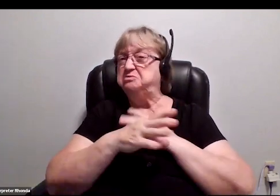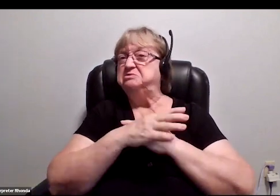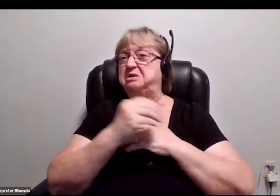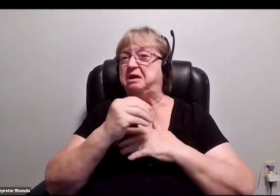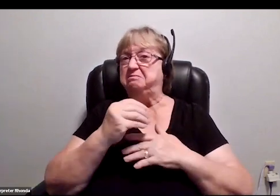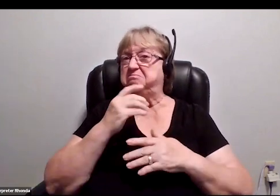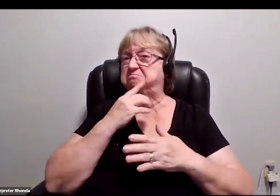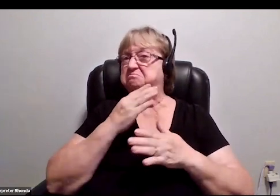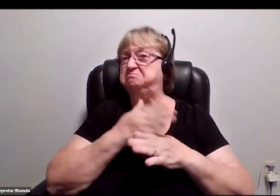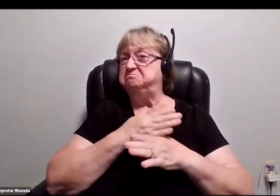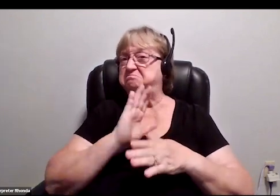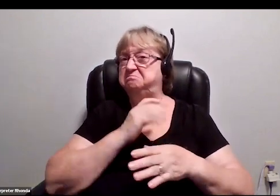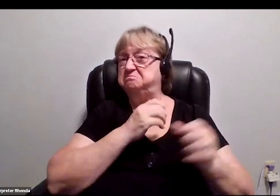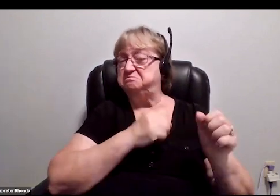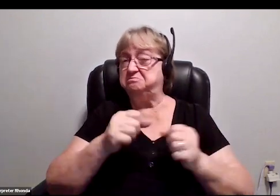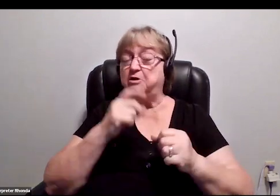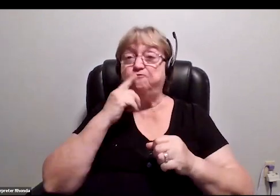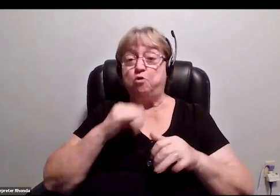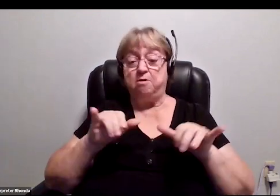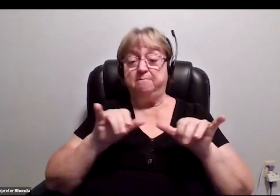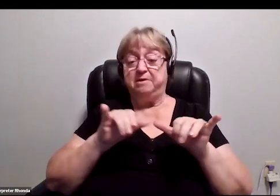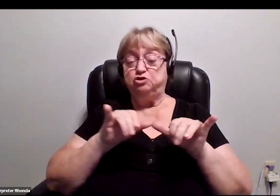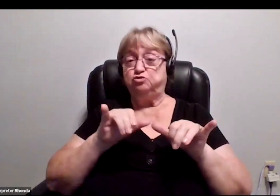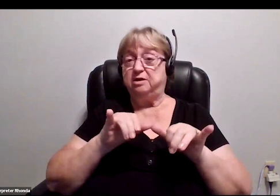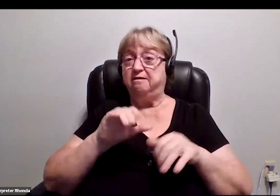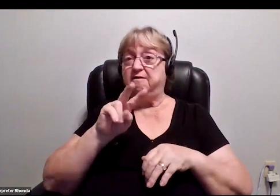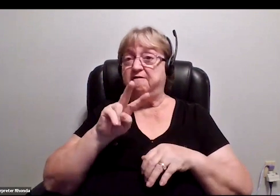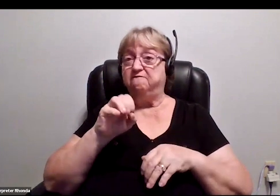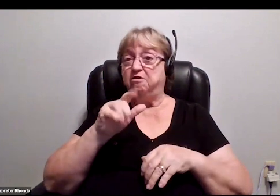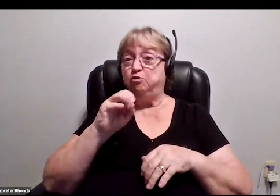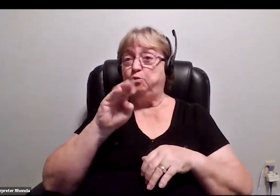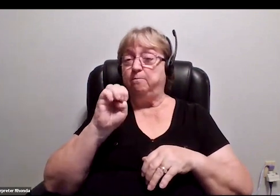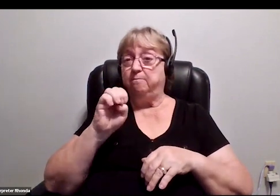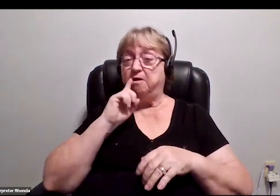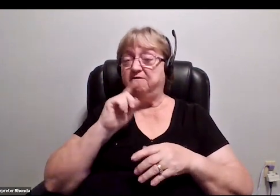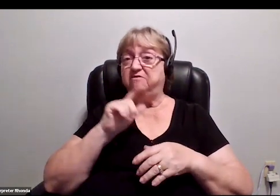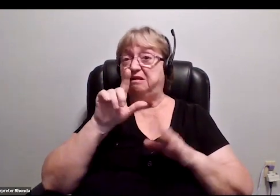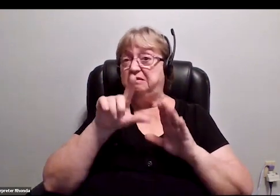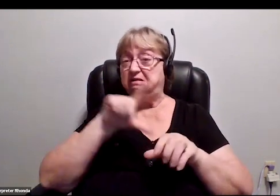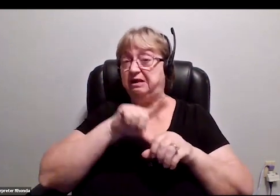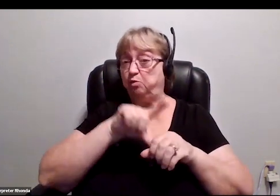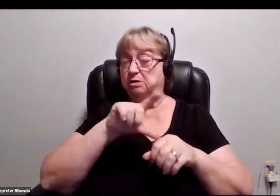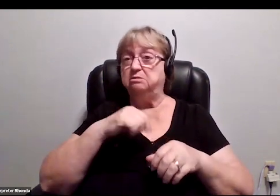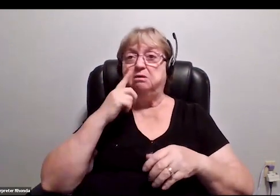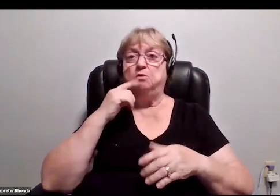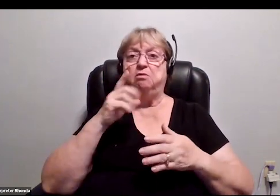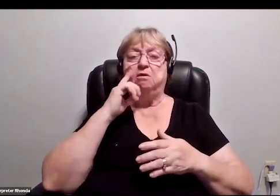In our measuring volumes of liquids video, we talk about feeling the water level with a finger in bump dots